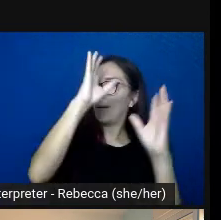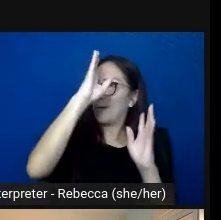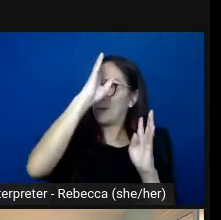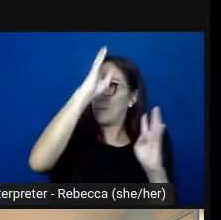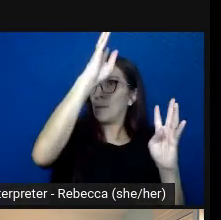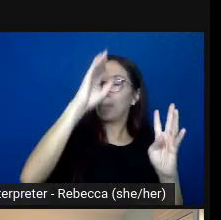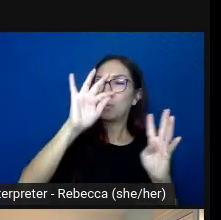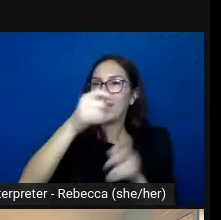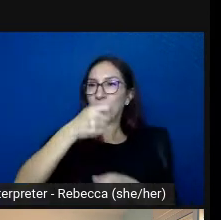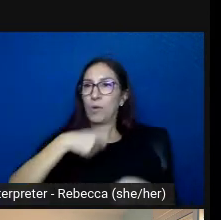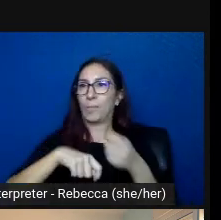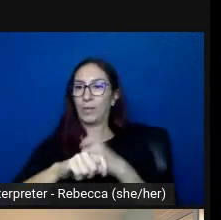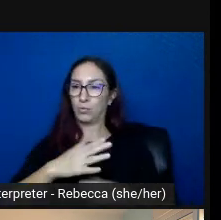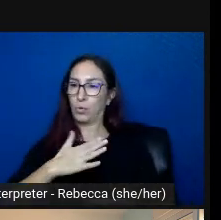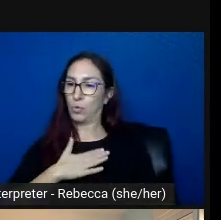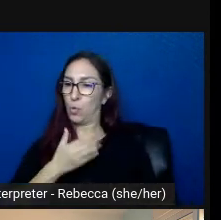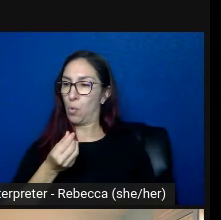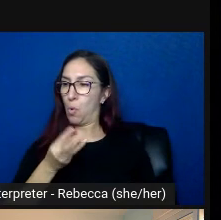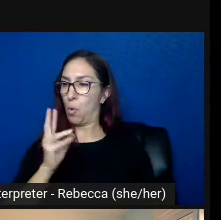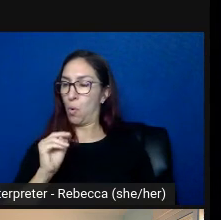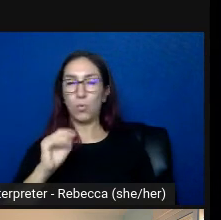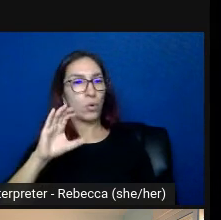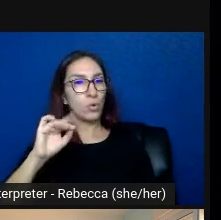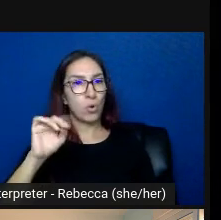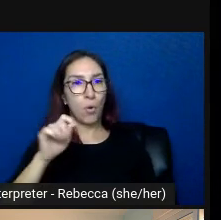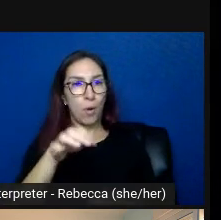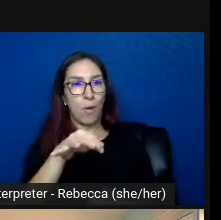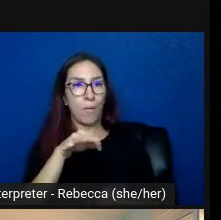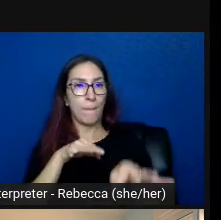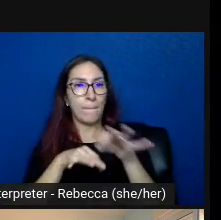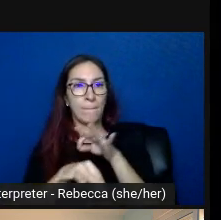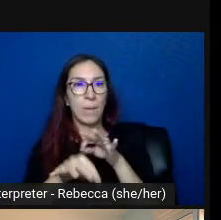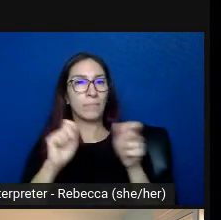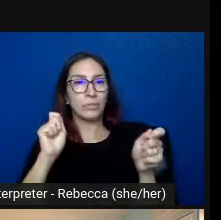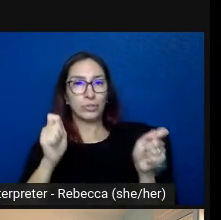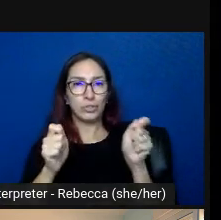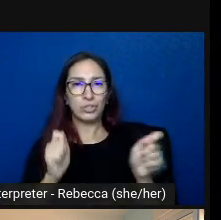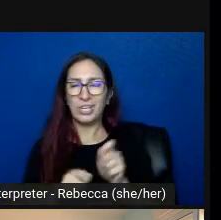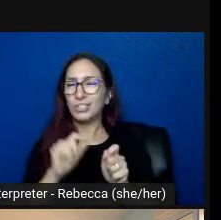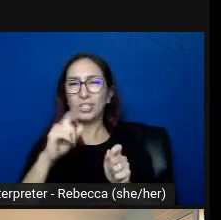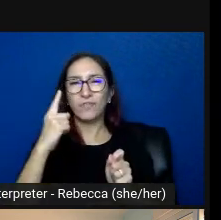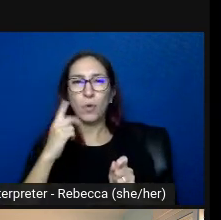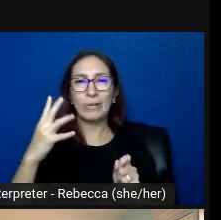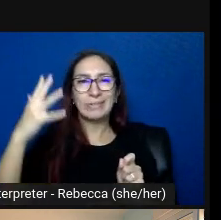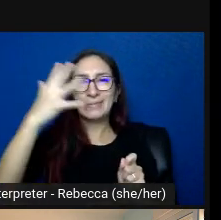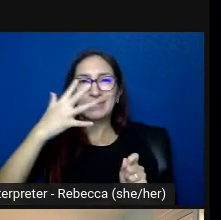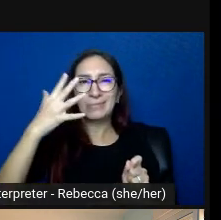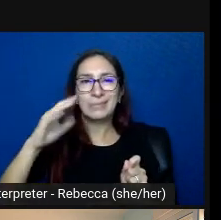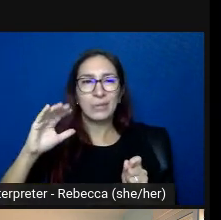It's just for aesthetics. It's just for the structure, VH domain structure, and the CSS